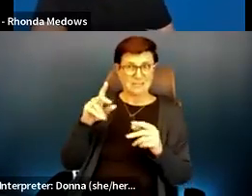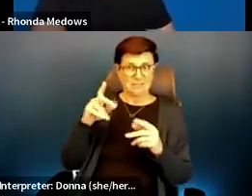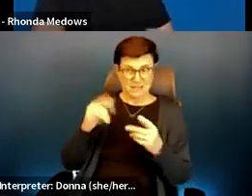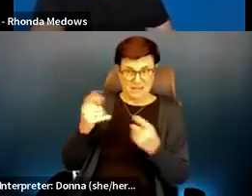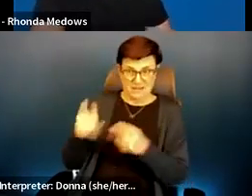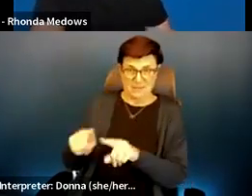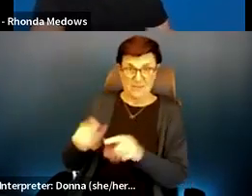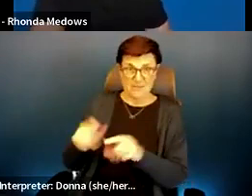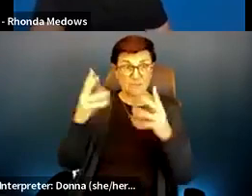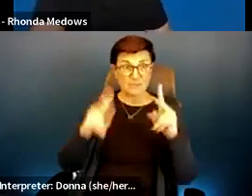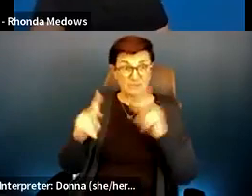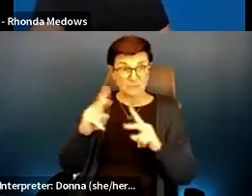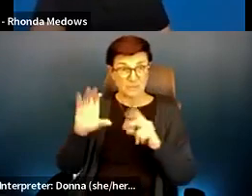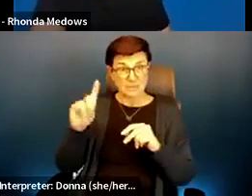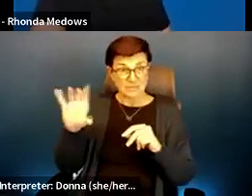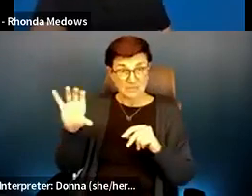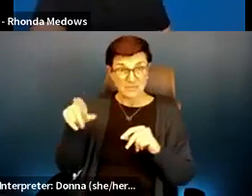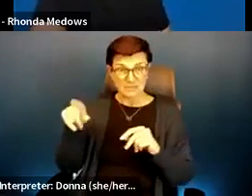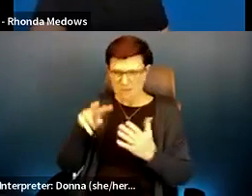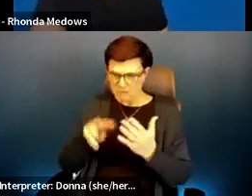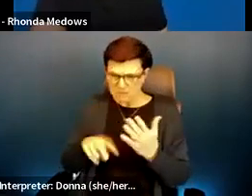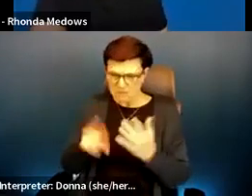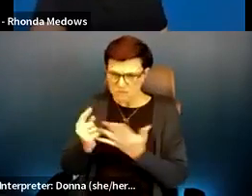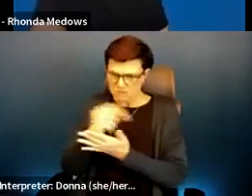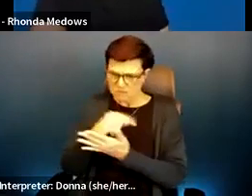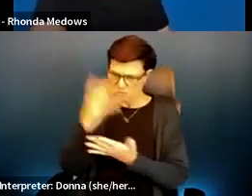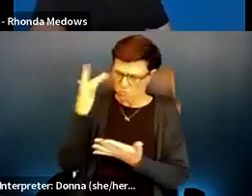of time thinking about what went wrong in order to put this assessment together.